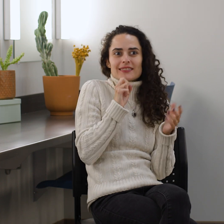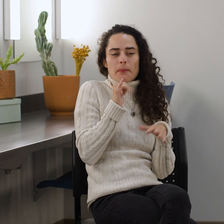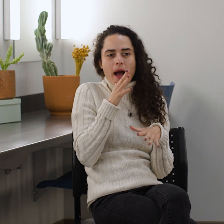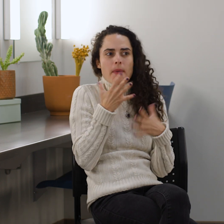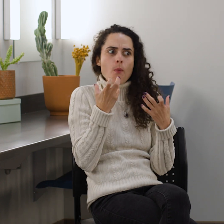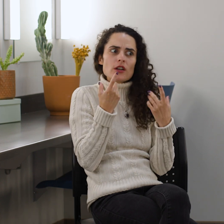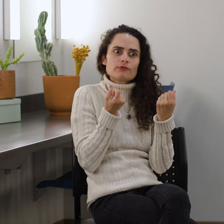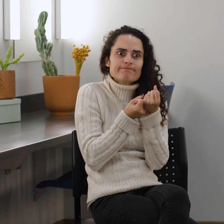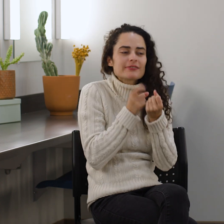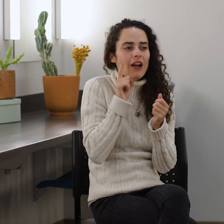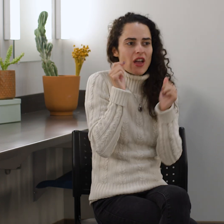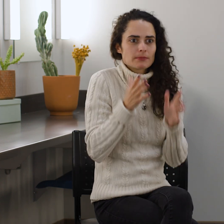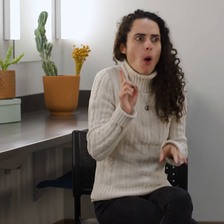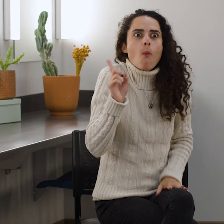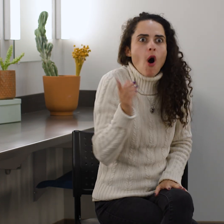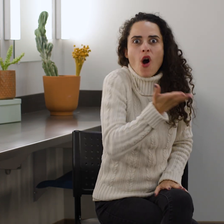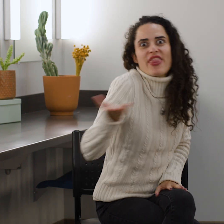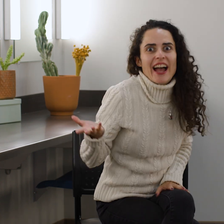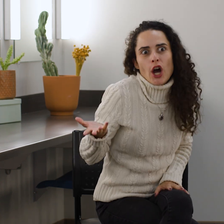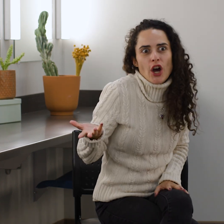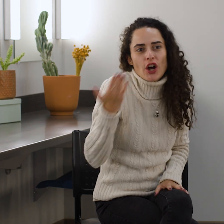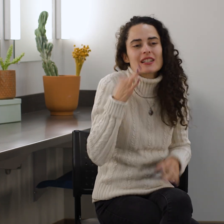As a mom, I feel this drive to support Deaf actors, but where are they?